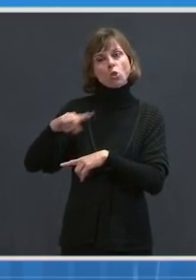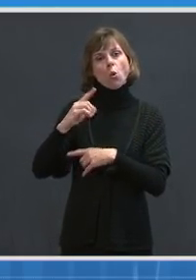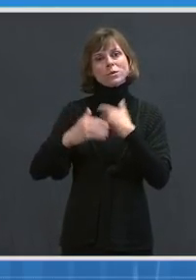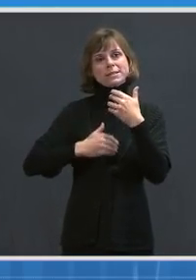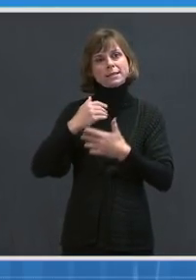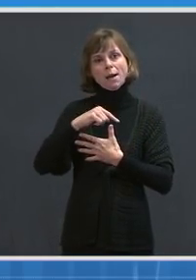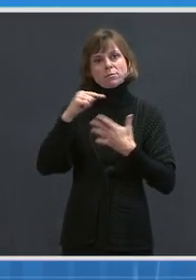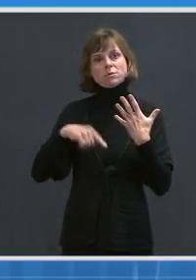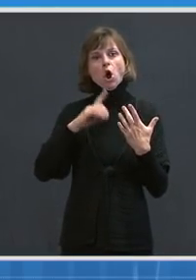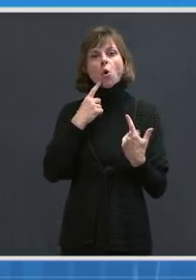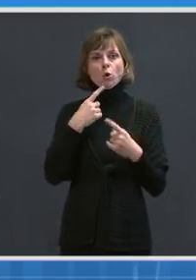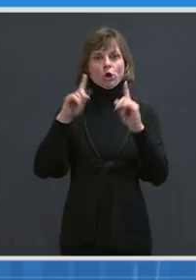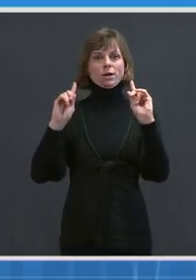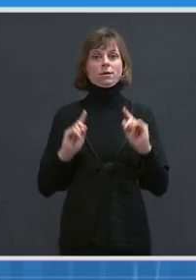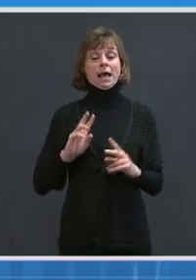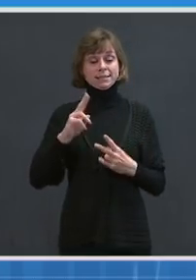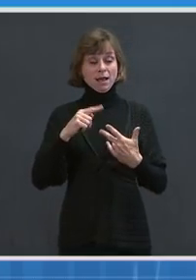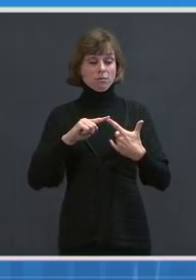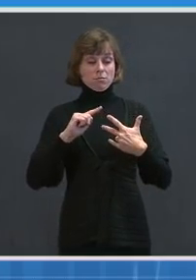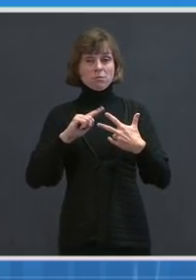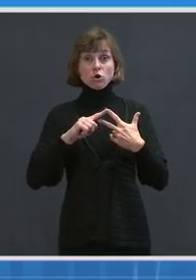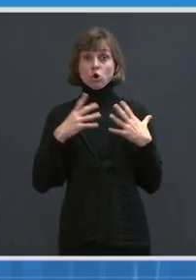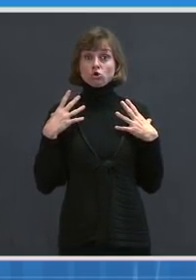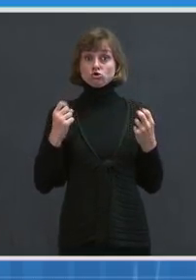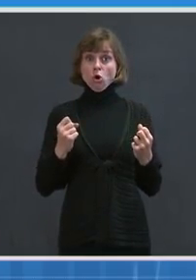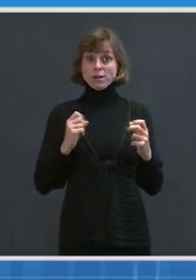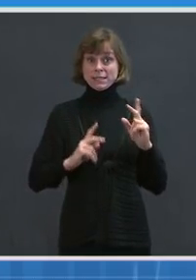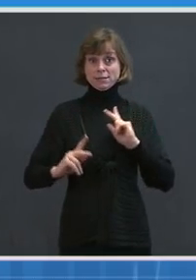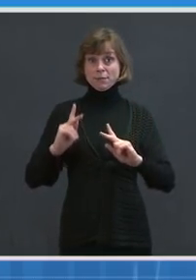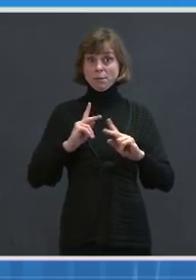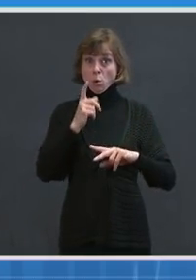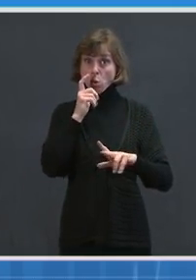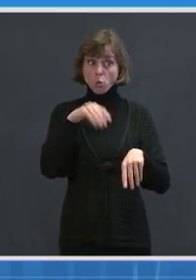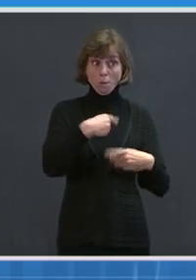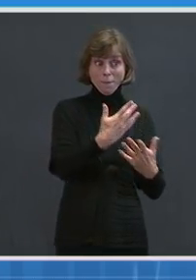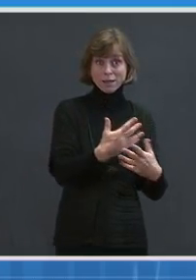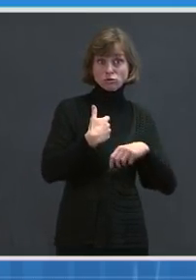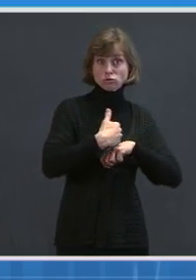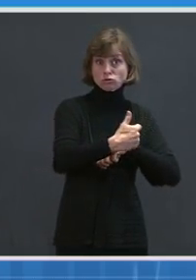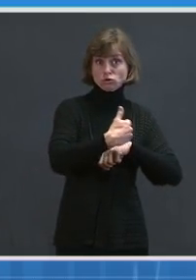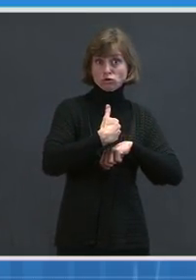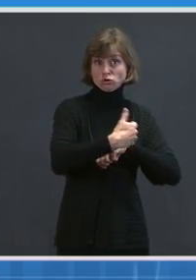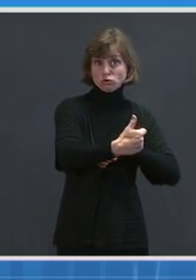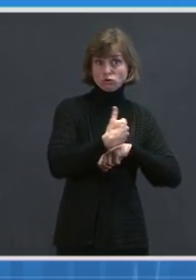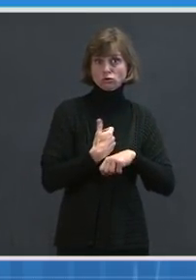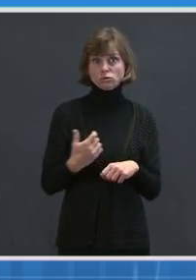We are spending a lot of time with people locally who people need to hear from and want to hear from to feel comfortable